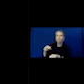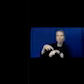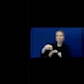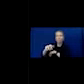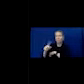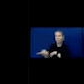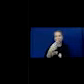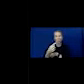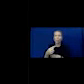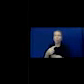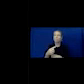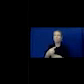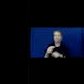This process is totally different.